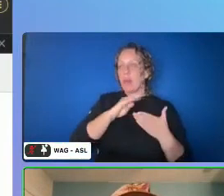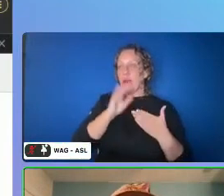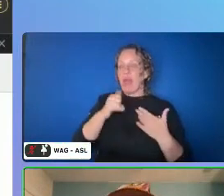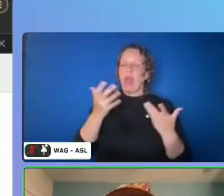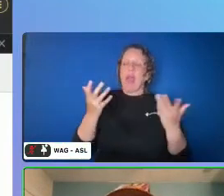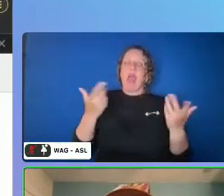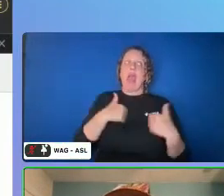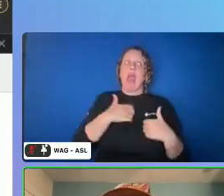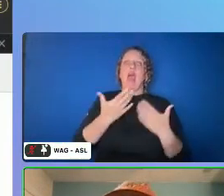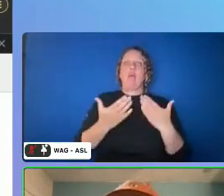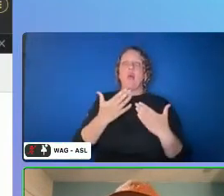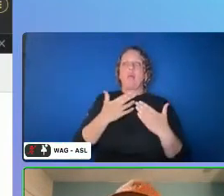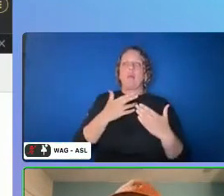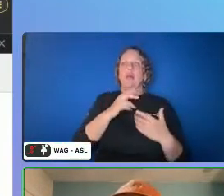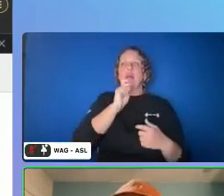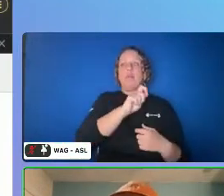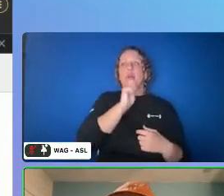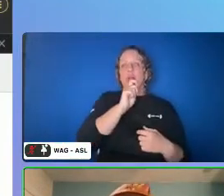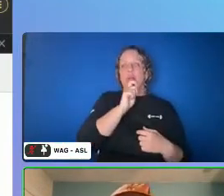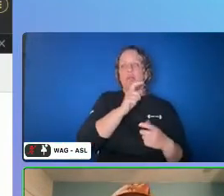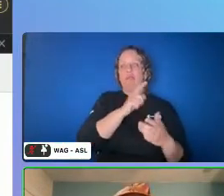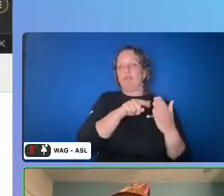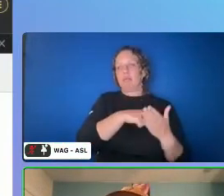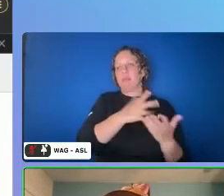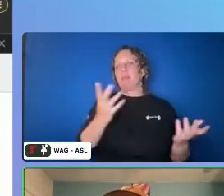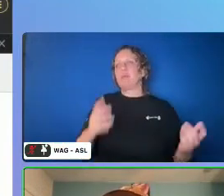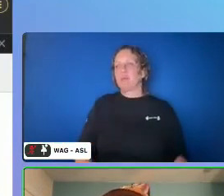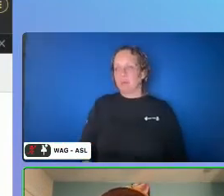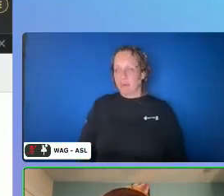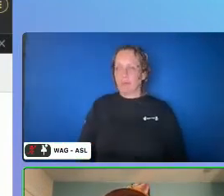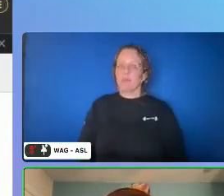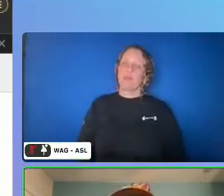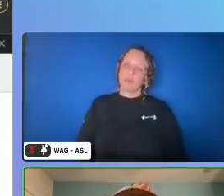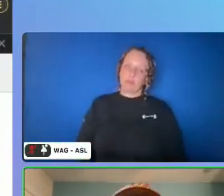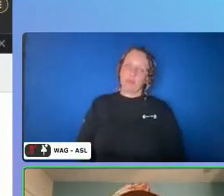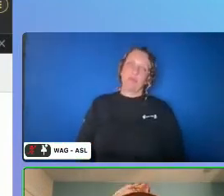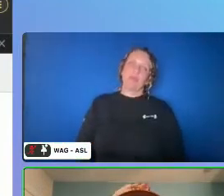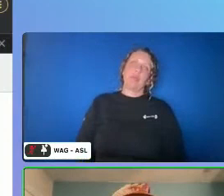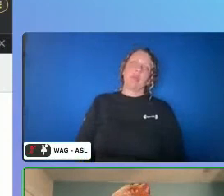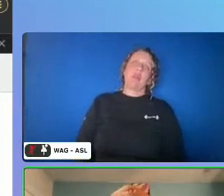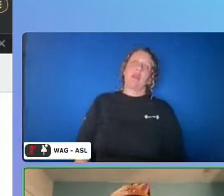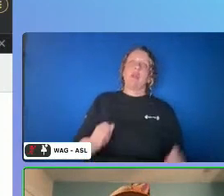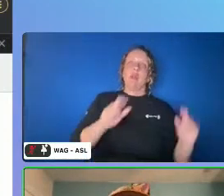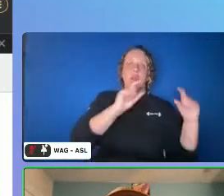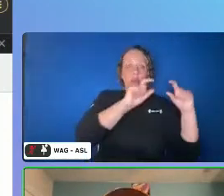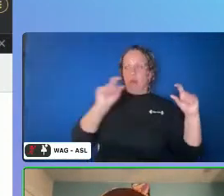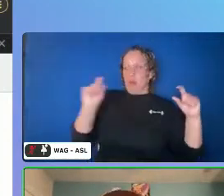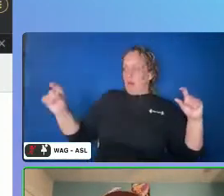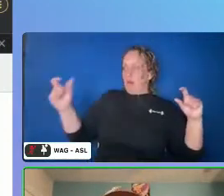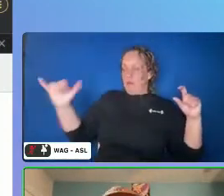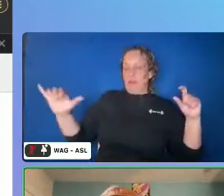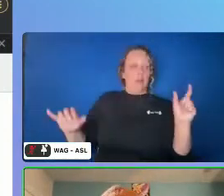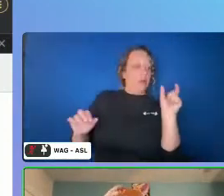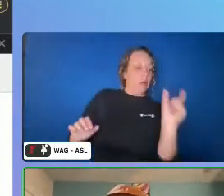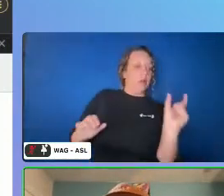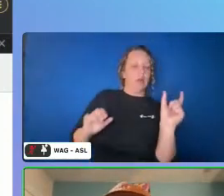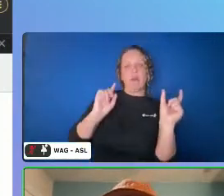I probably didn't mark this table up properly. So now we're to the actual first real data cell in the body of the table.